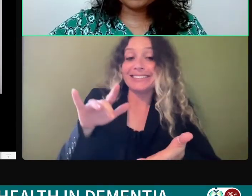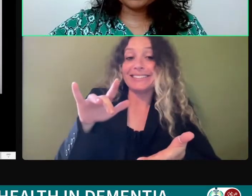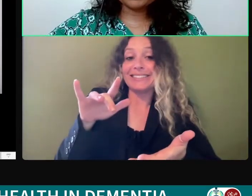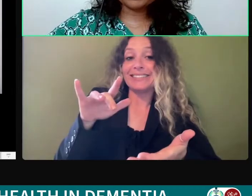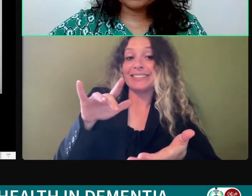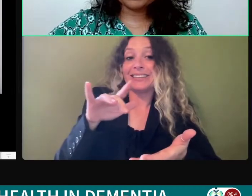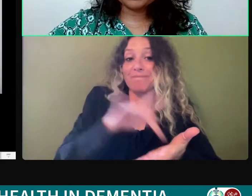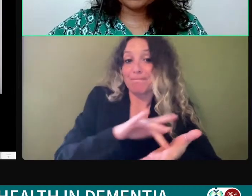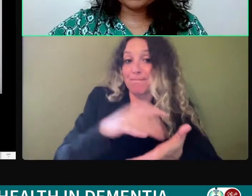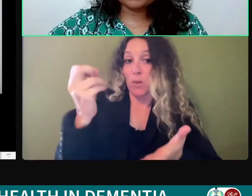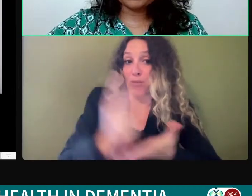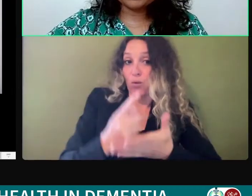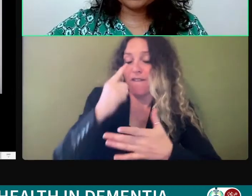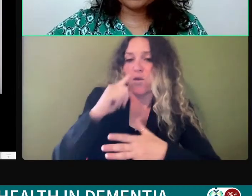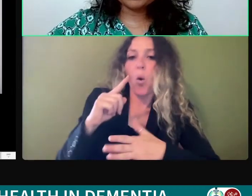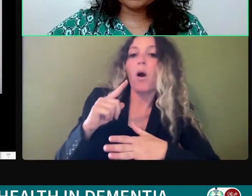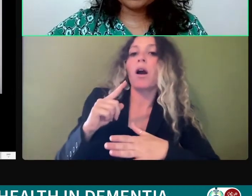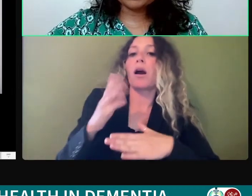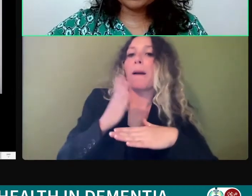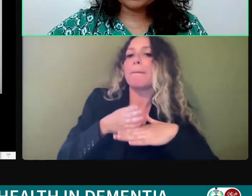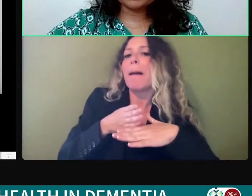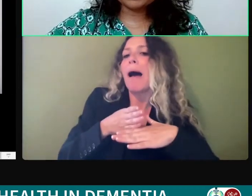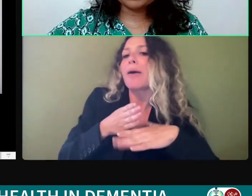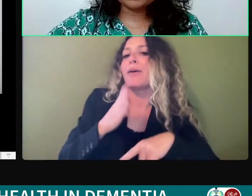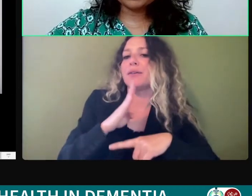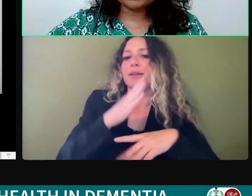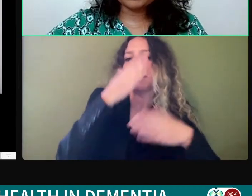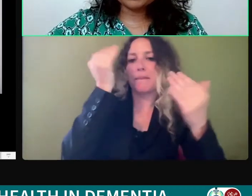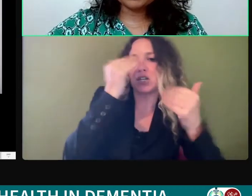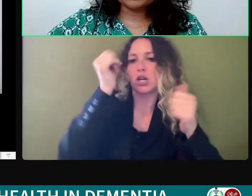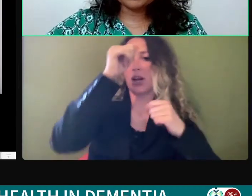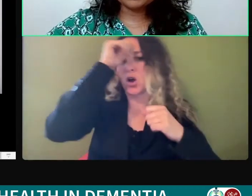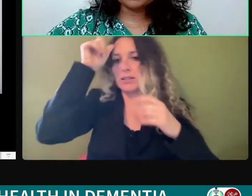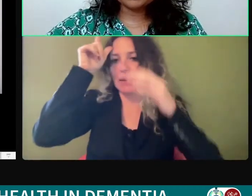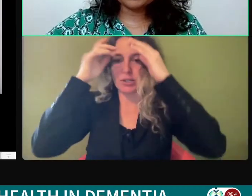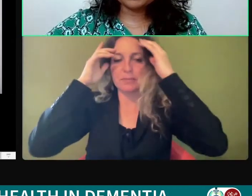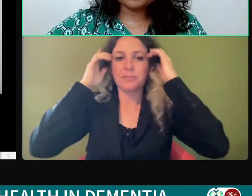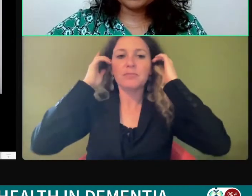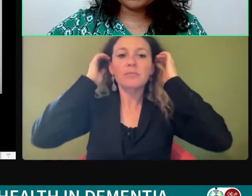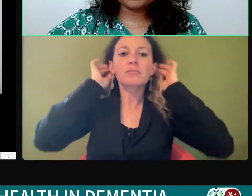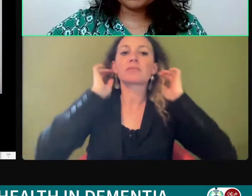and mild dementia for Alzheimer's disease. But we might learn in a few years whether